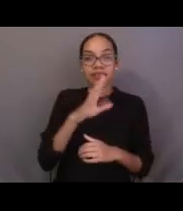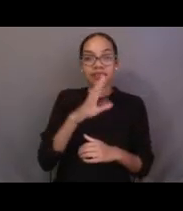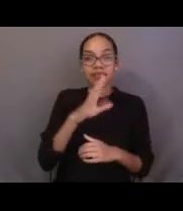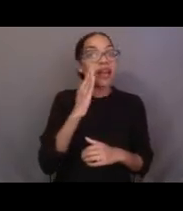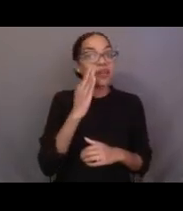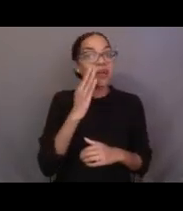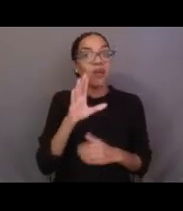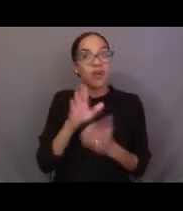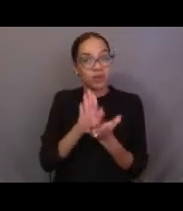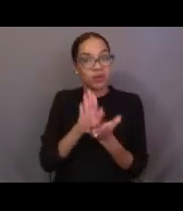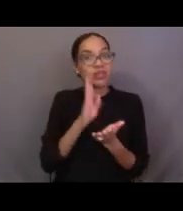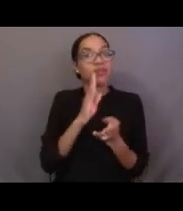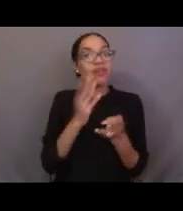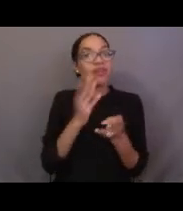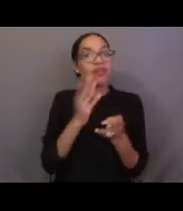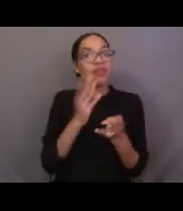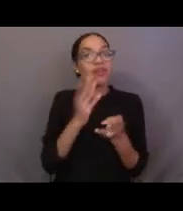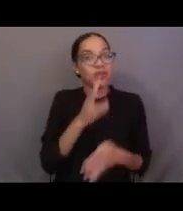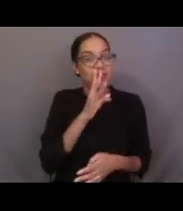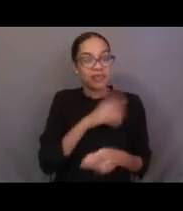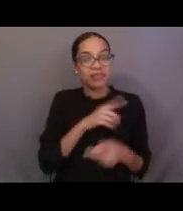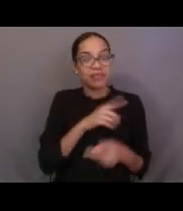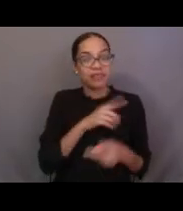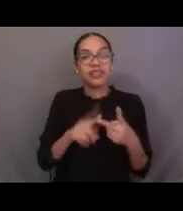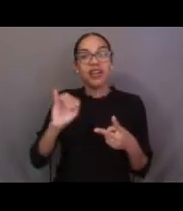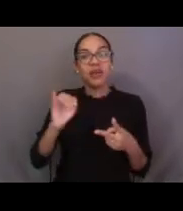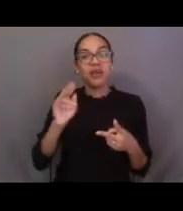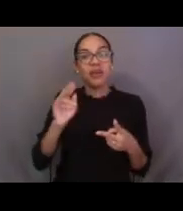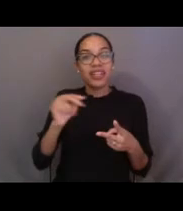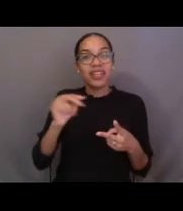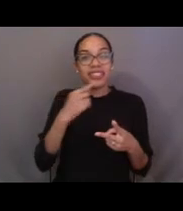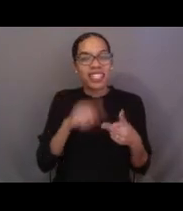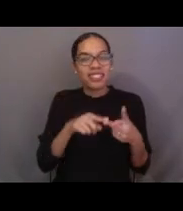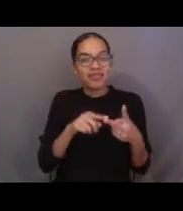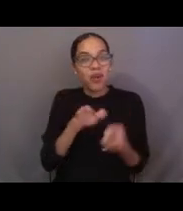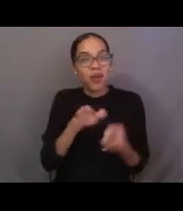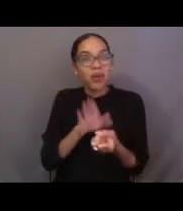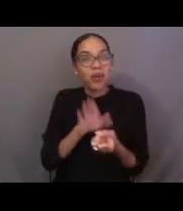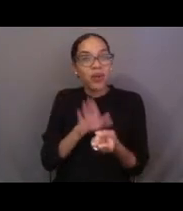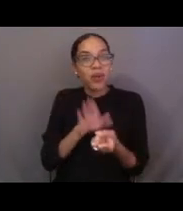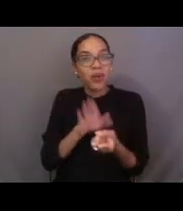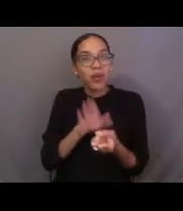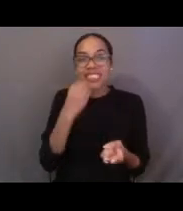Warren says, we eat them, and Texas says they're tasty. What else do you know?